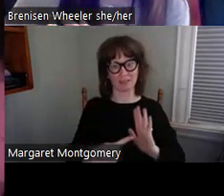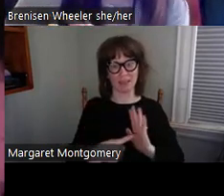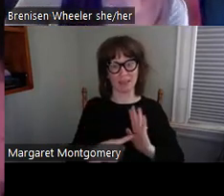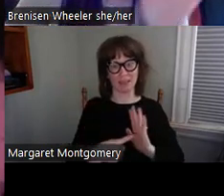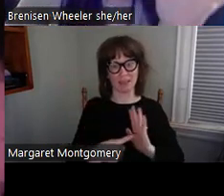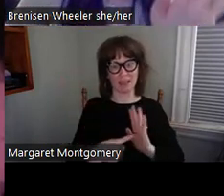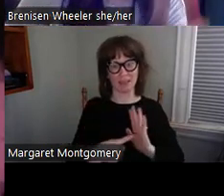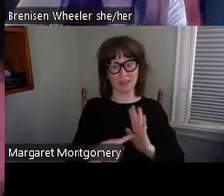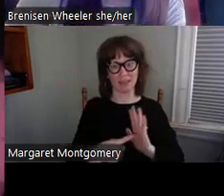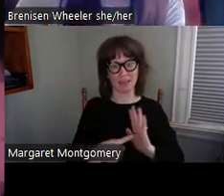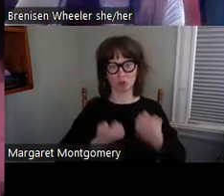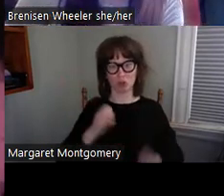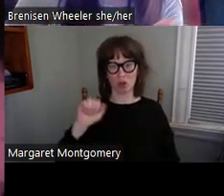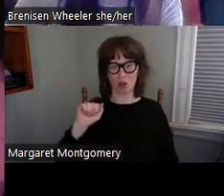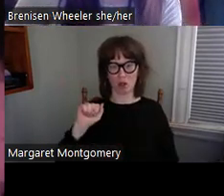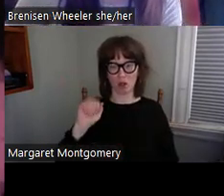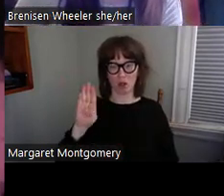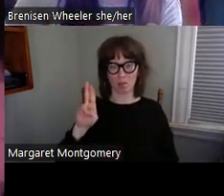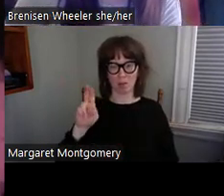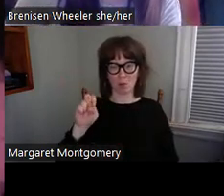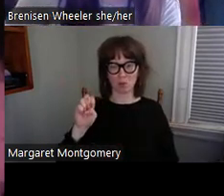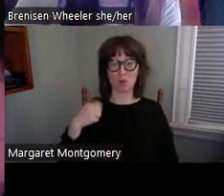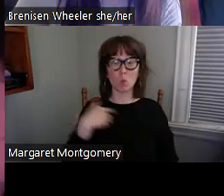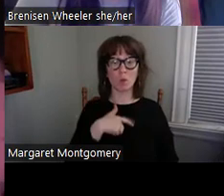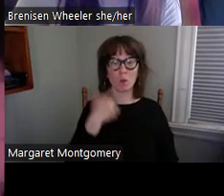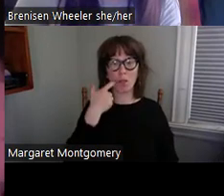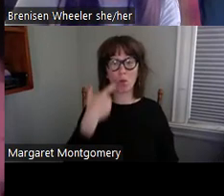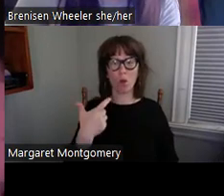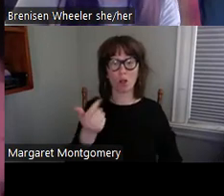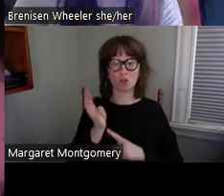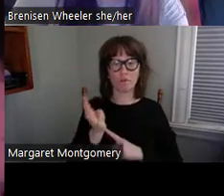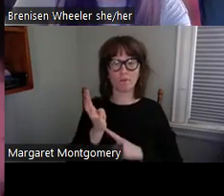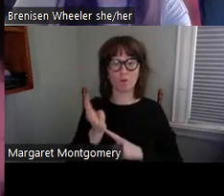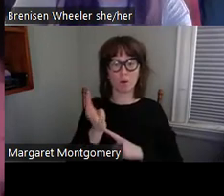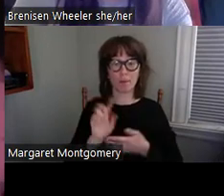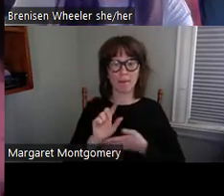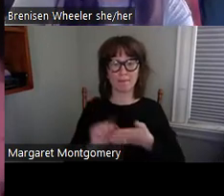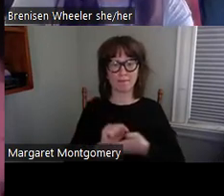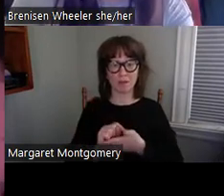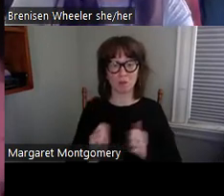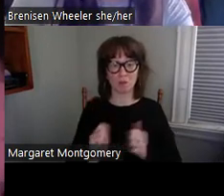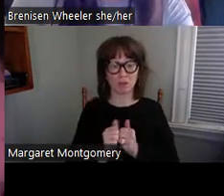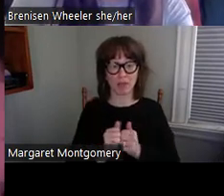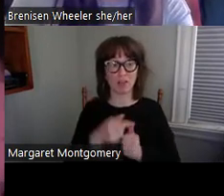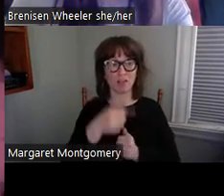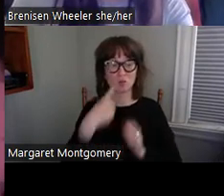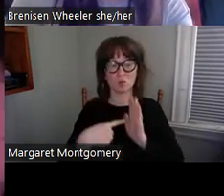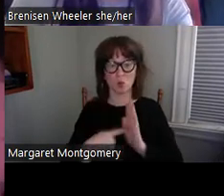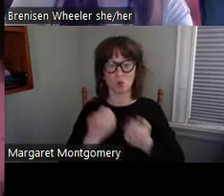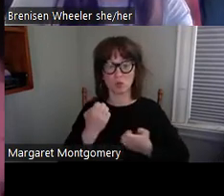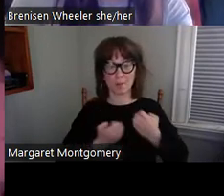let's watch this 4 min video outlining the 4 signs of emotional abuse, I will make sure